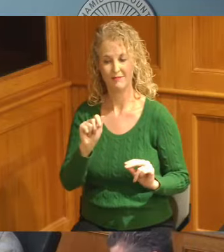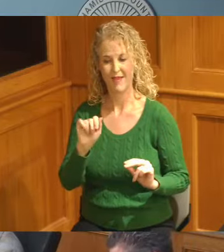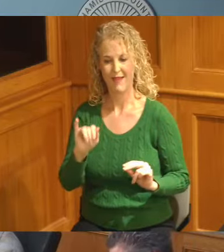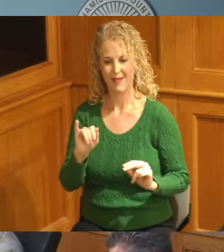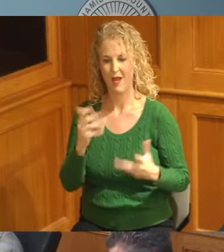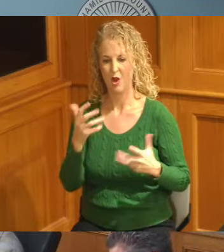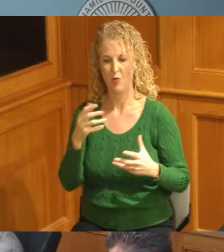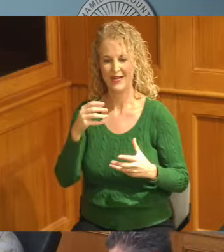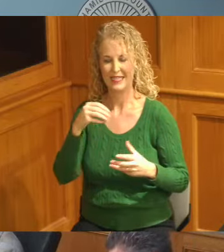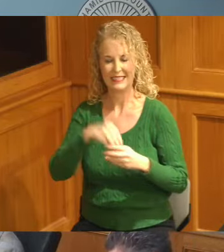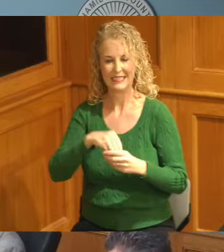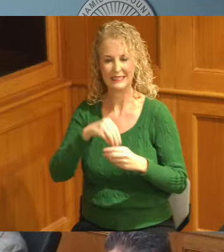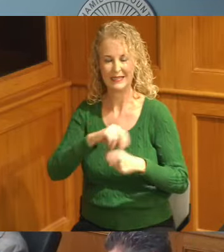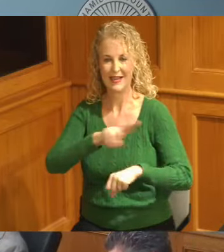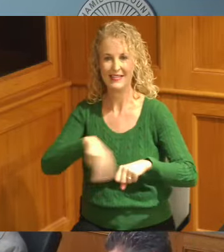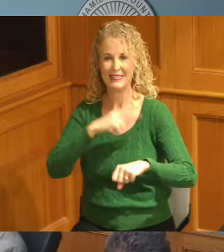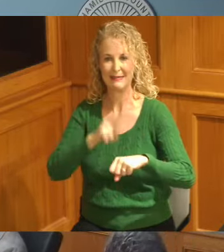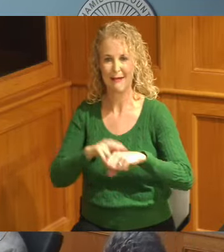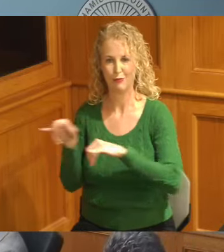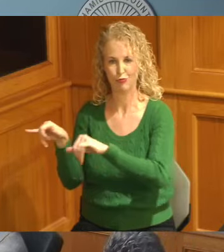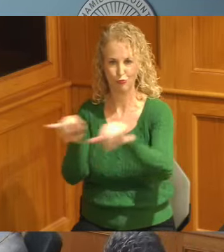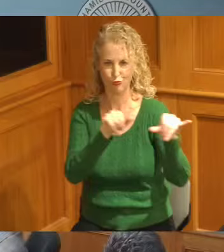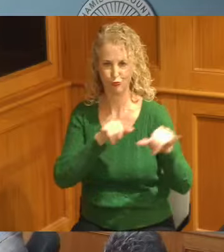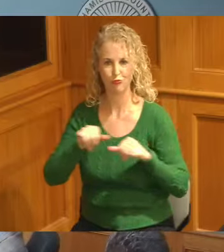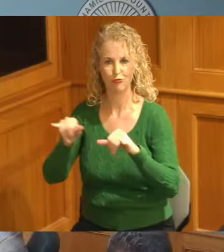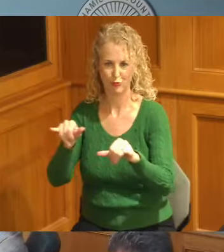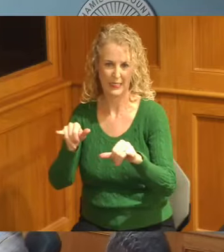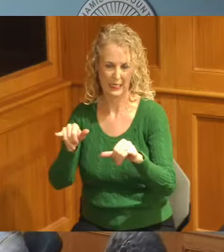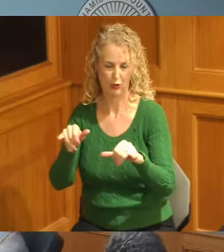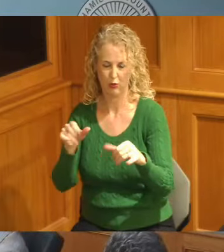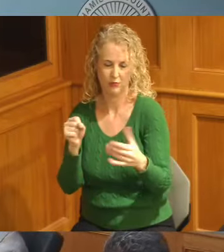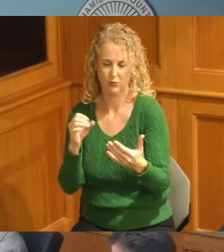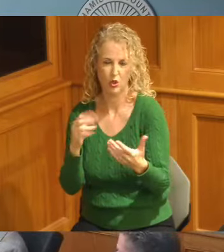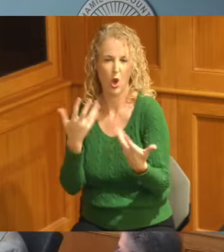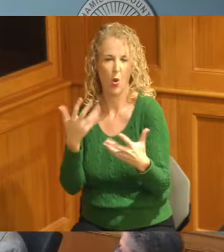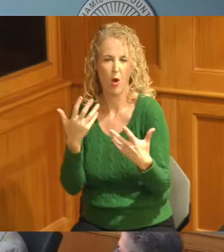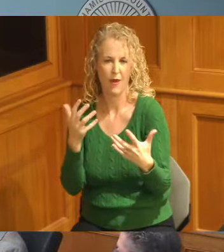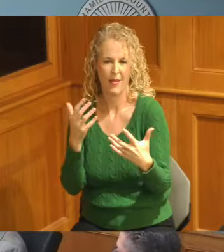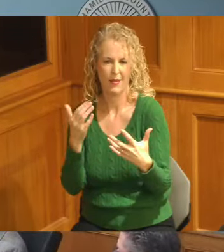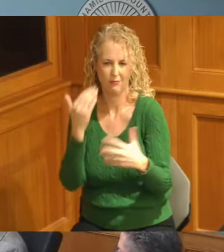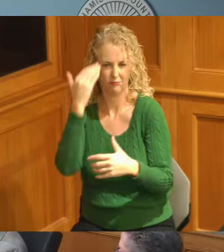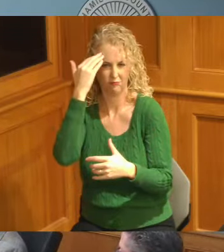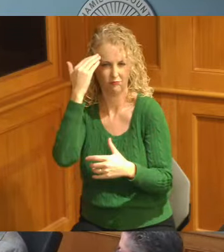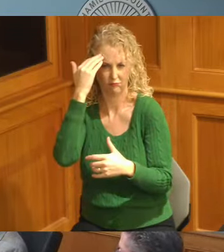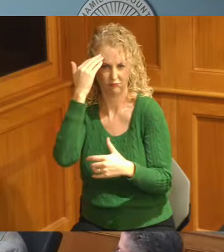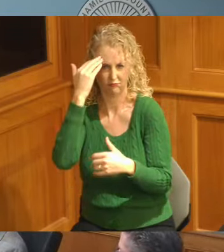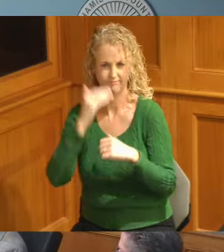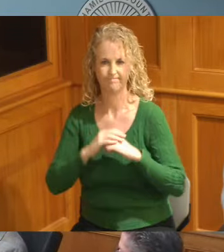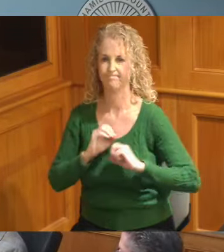the national standards that we've adopted through this cyber security program. Okay.